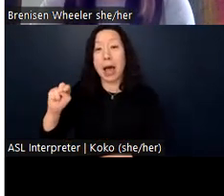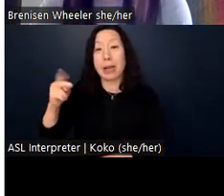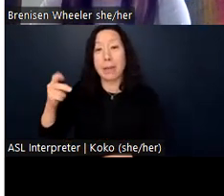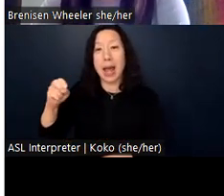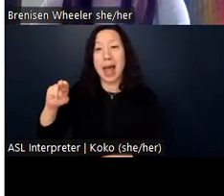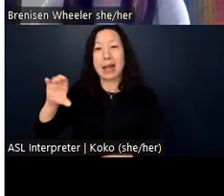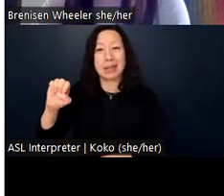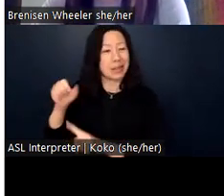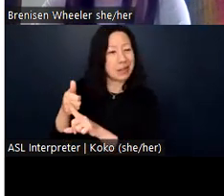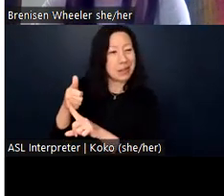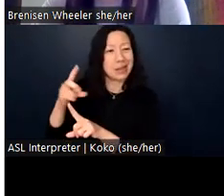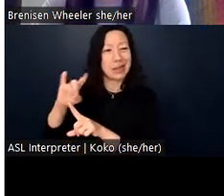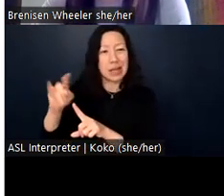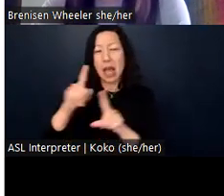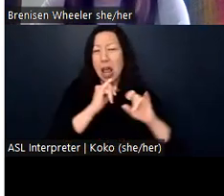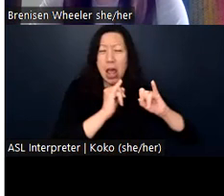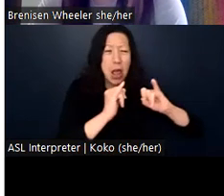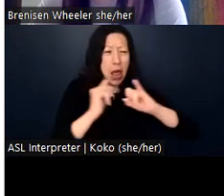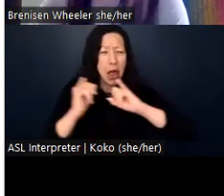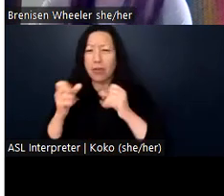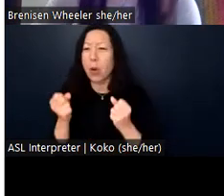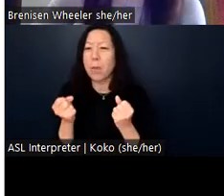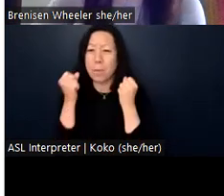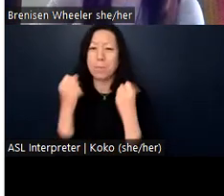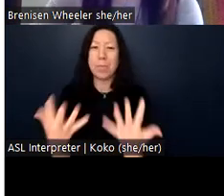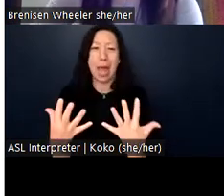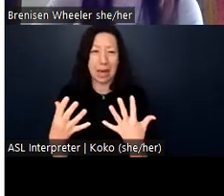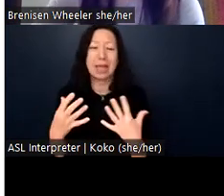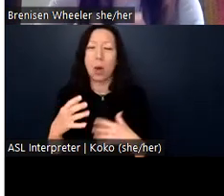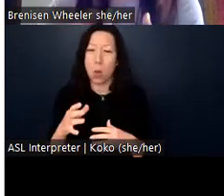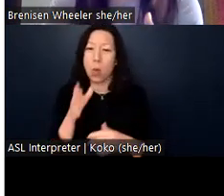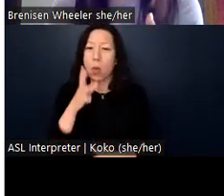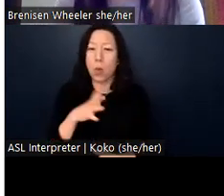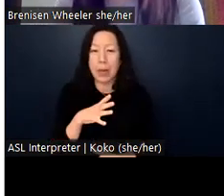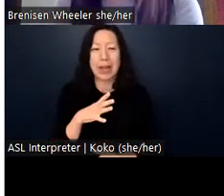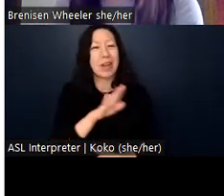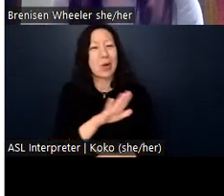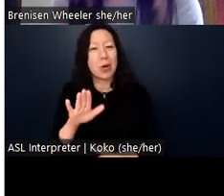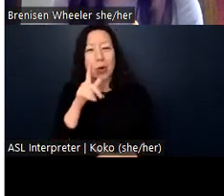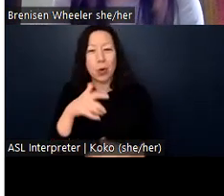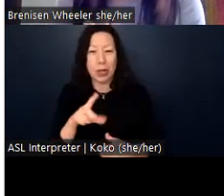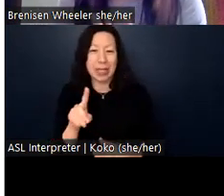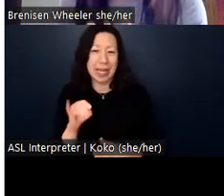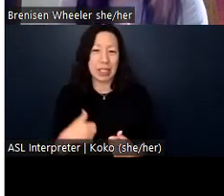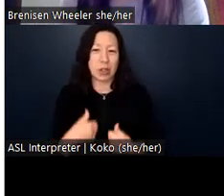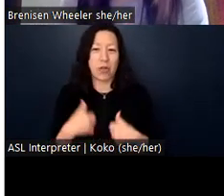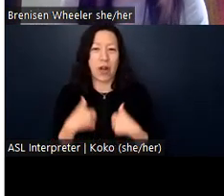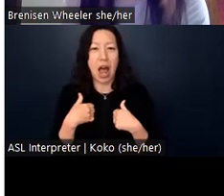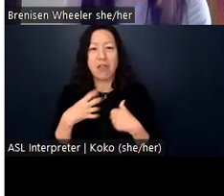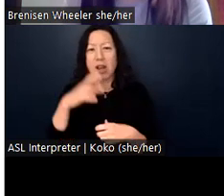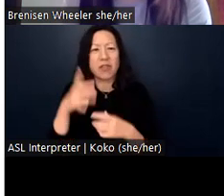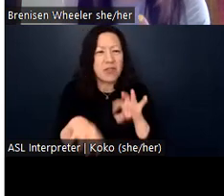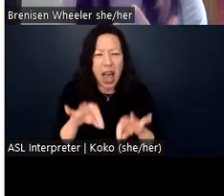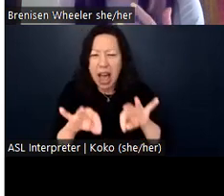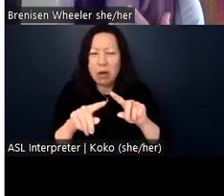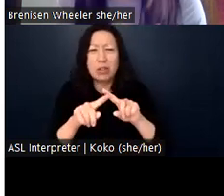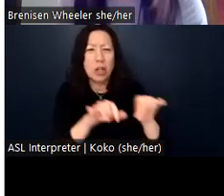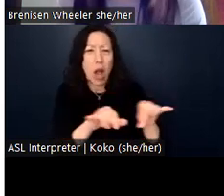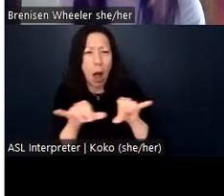and found comic experiences among them, including isolation, intimidation, denying, minimizing,